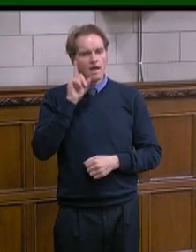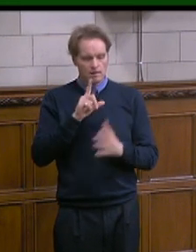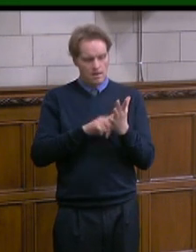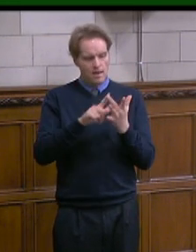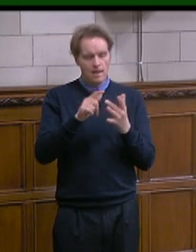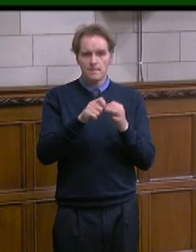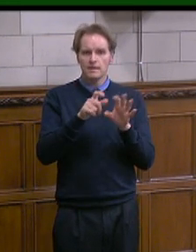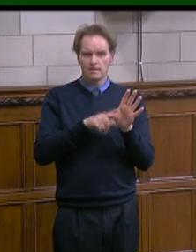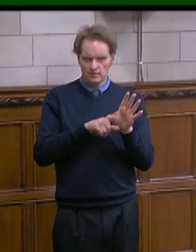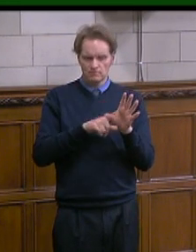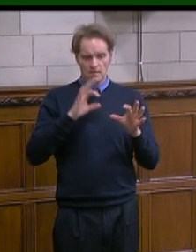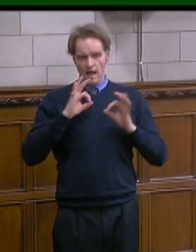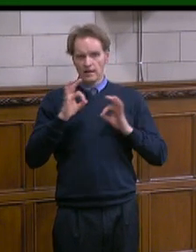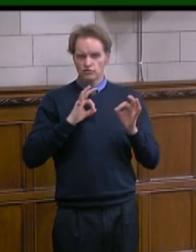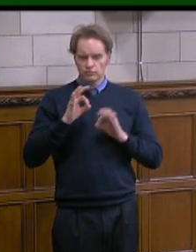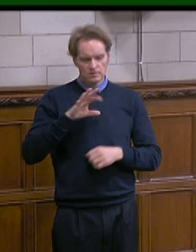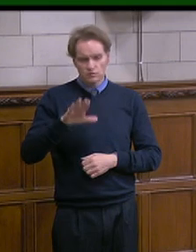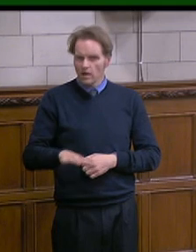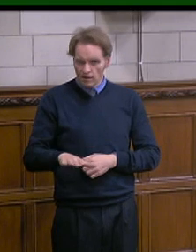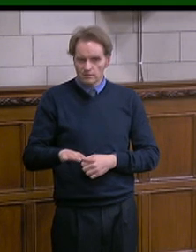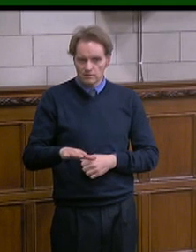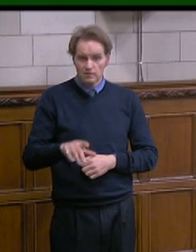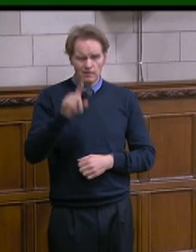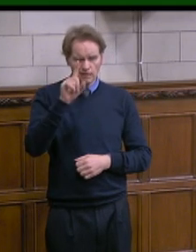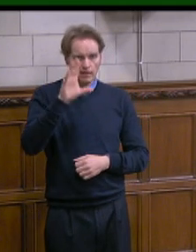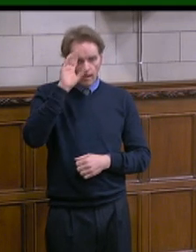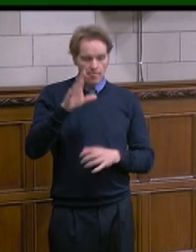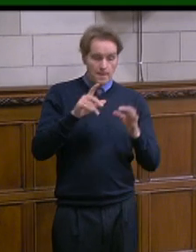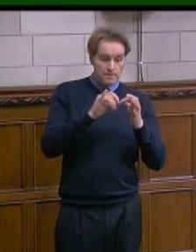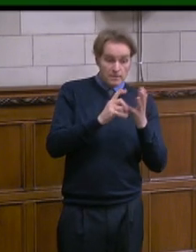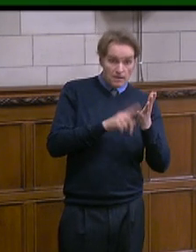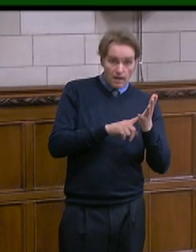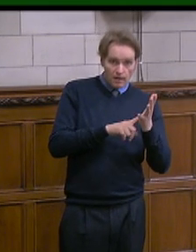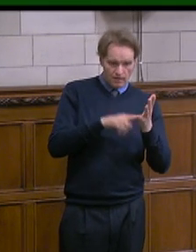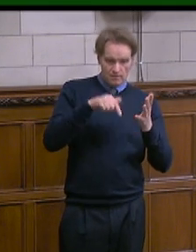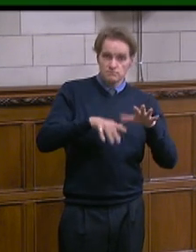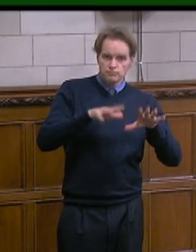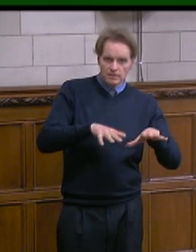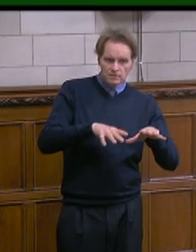Similarly, if BSL is part of the national curriculum and there is a GCSE in sign language,